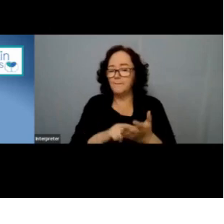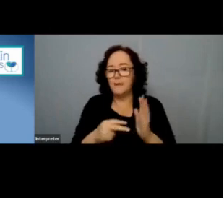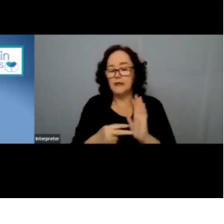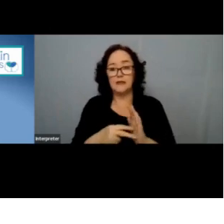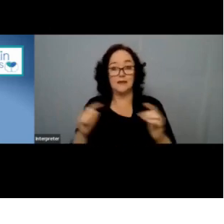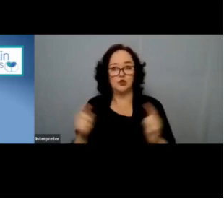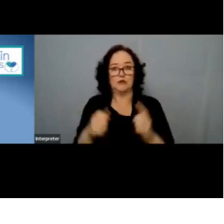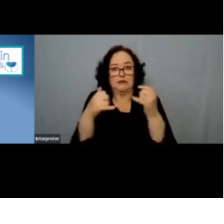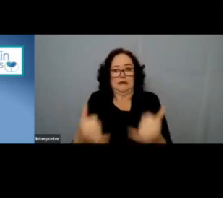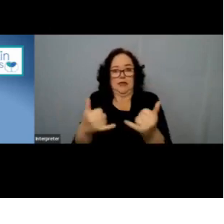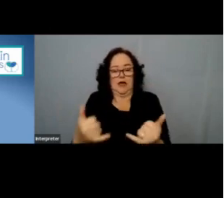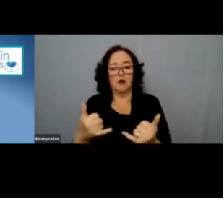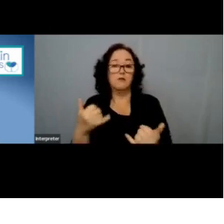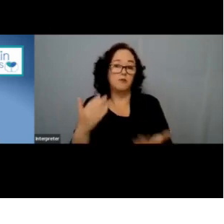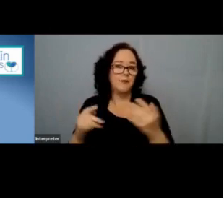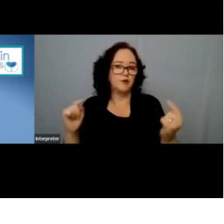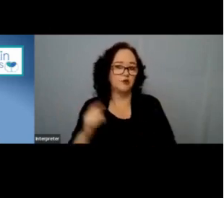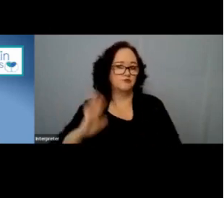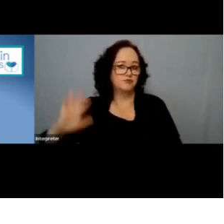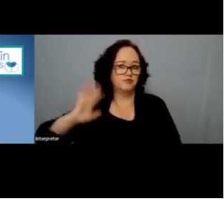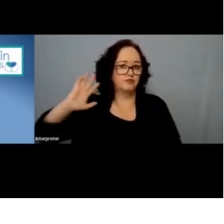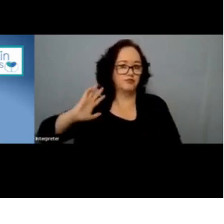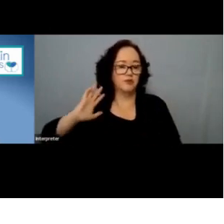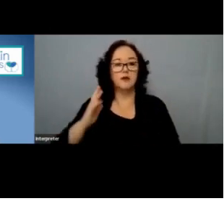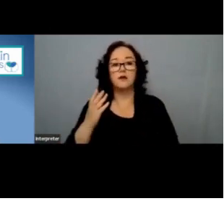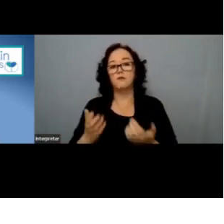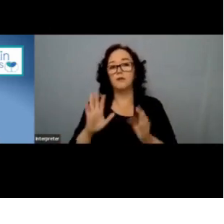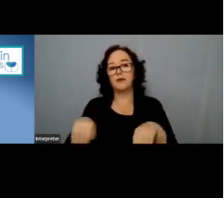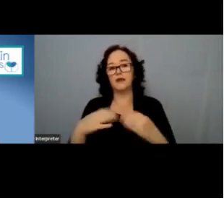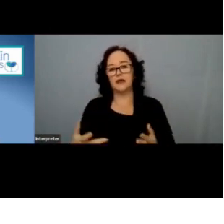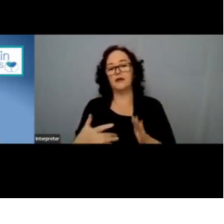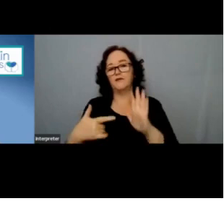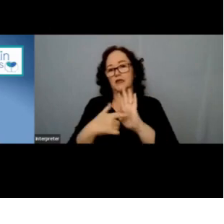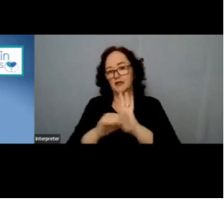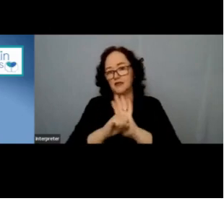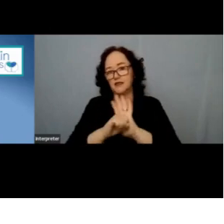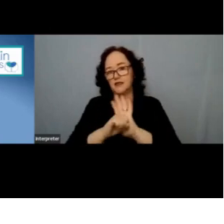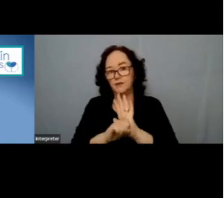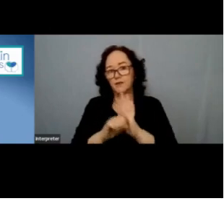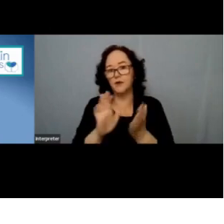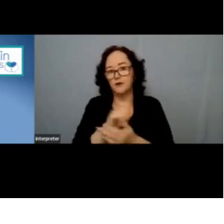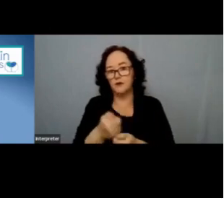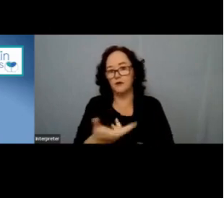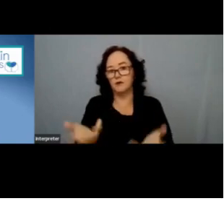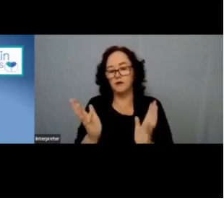in the past, we might give them a signs and symptoms tool so that we can say, hey was so